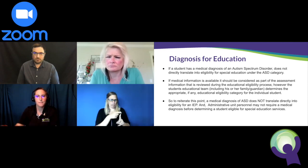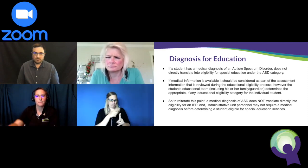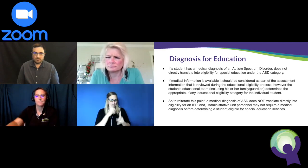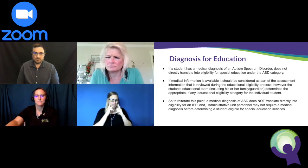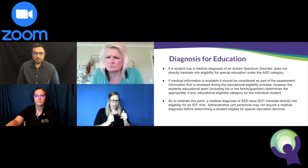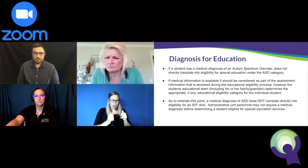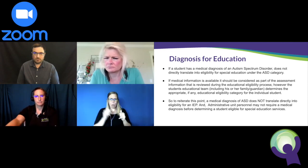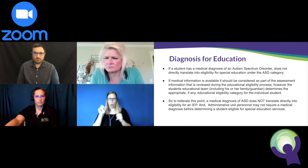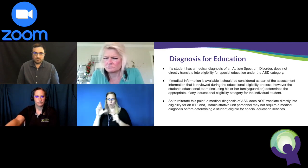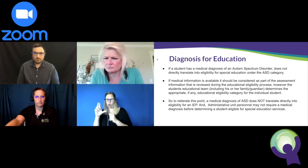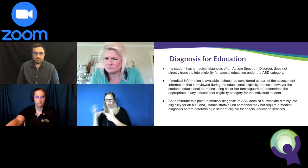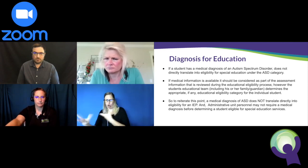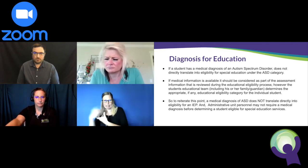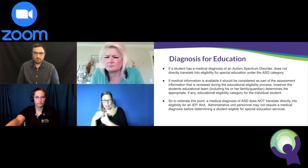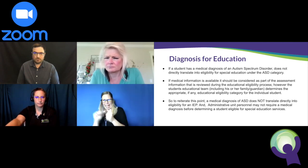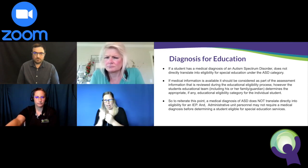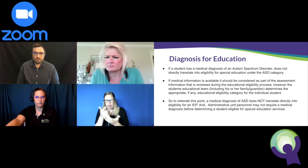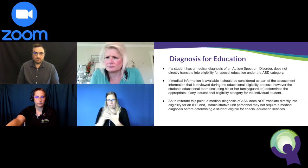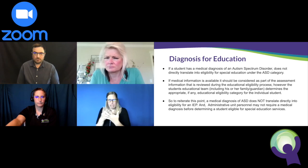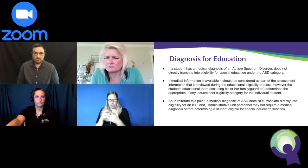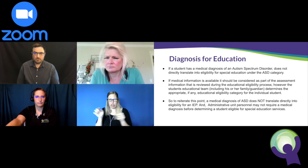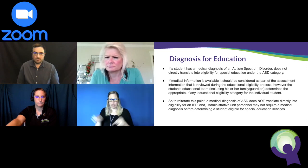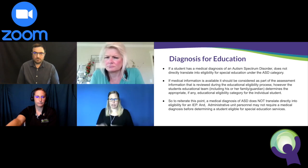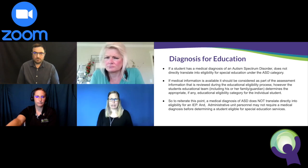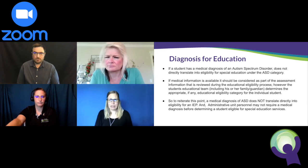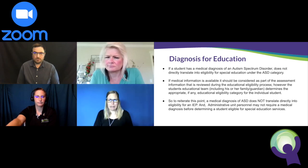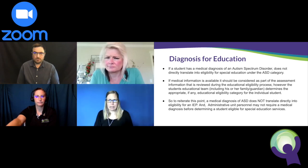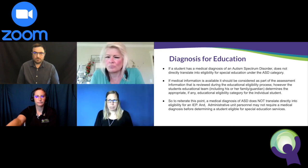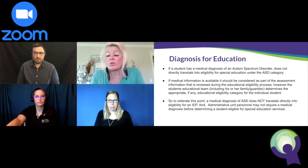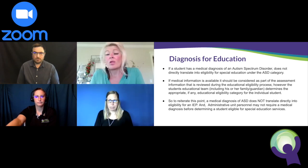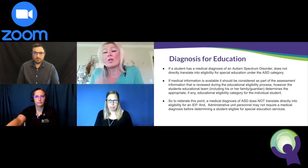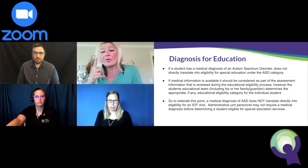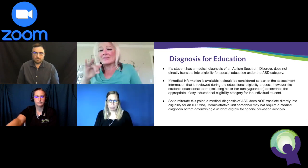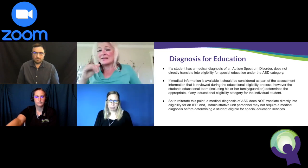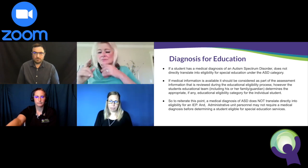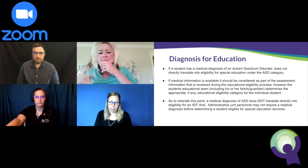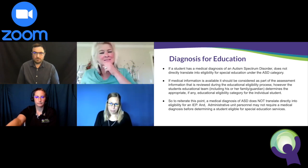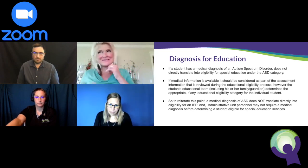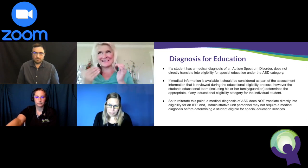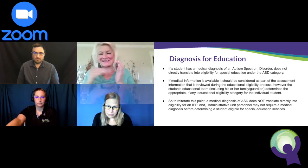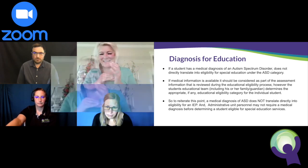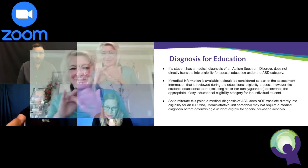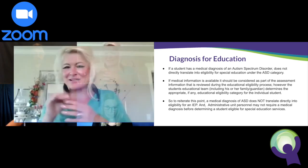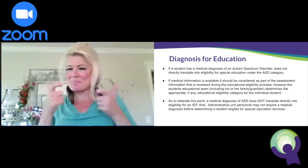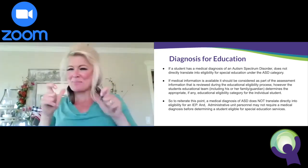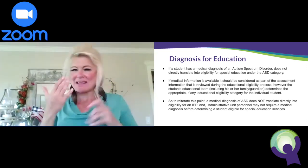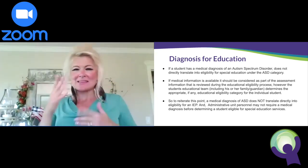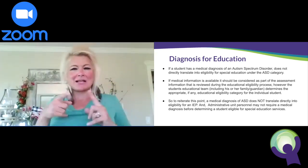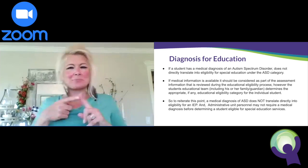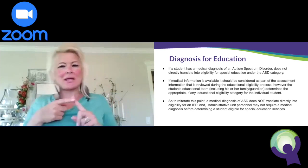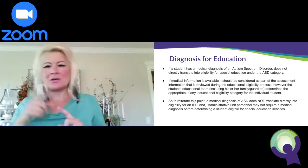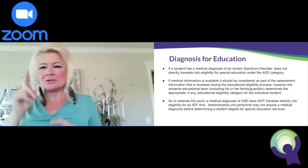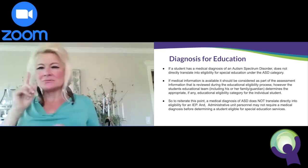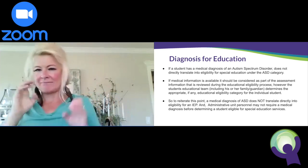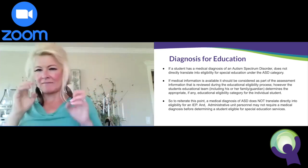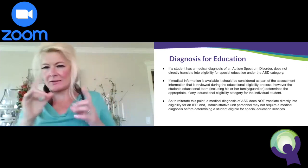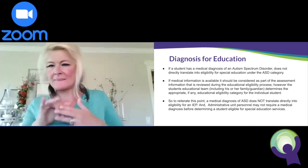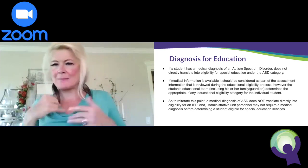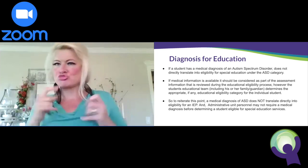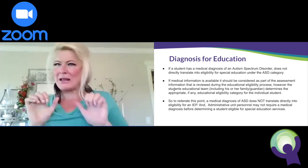Yeah that's a big thing about Deaf